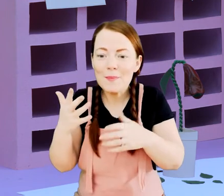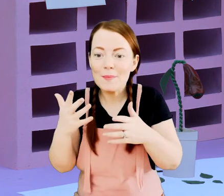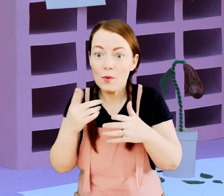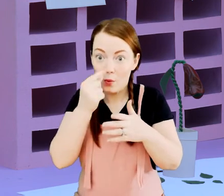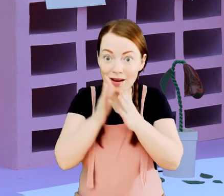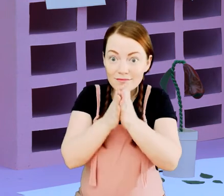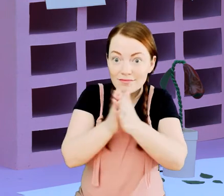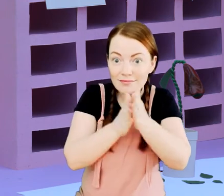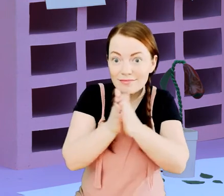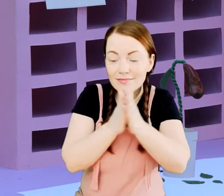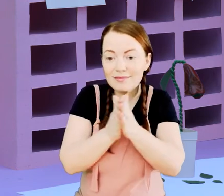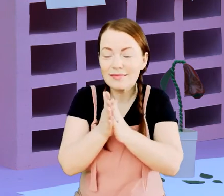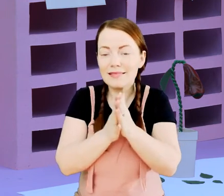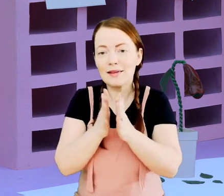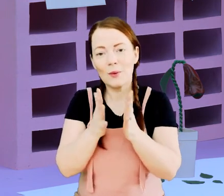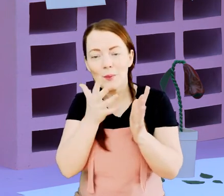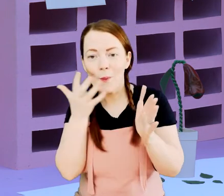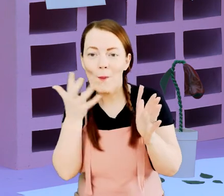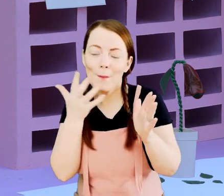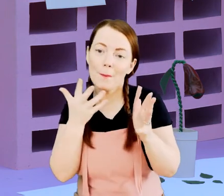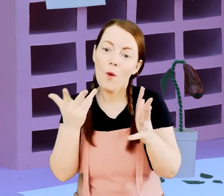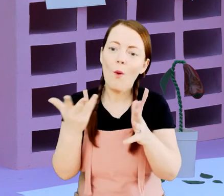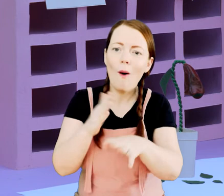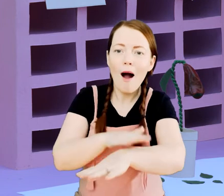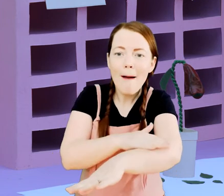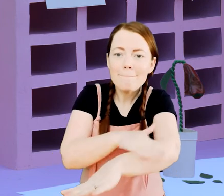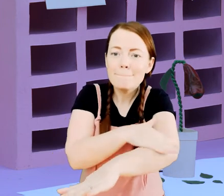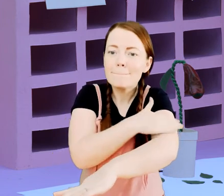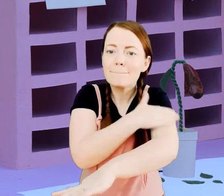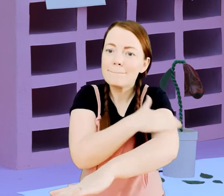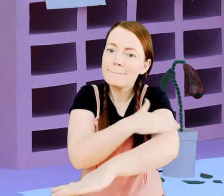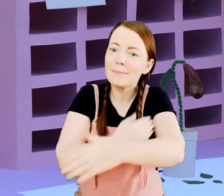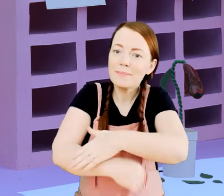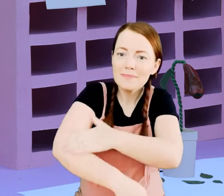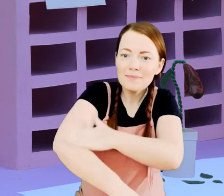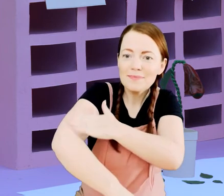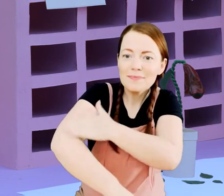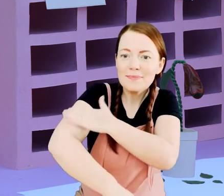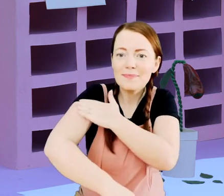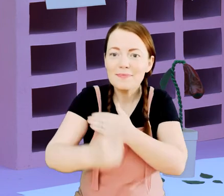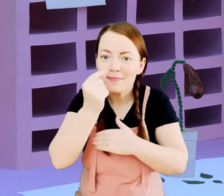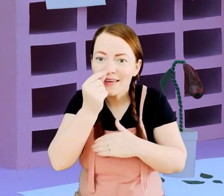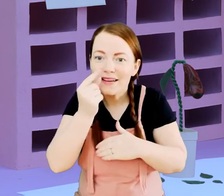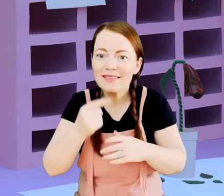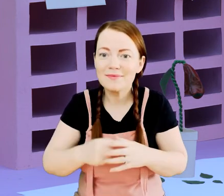Rub your hands together to make them nice and toasty or rub along your arms to build that heat...